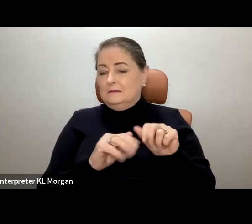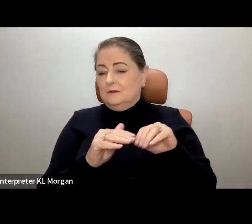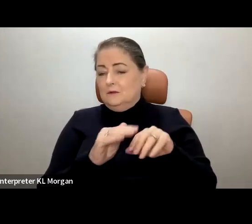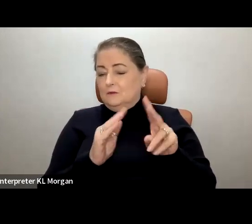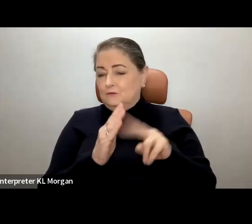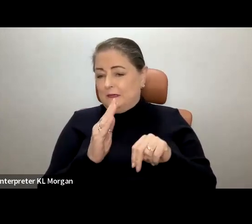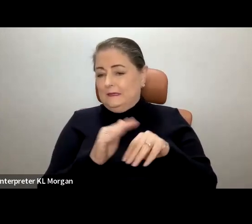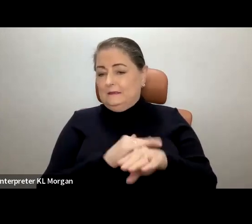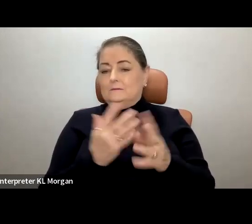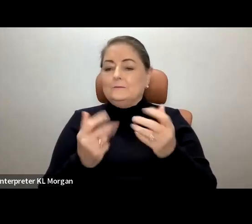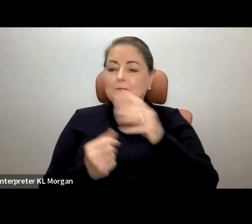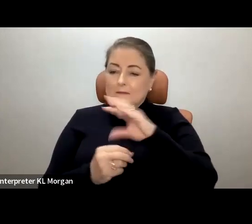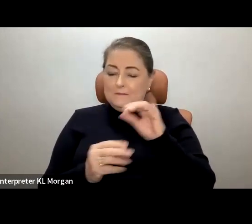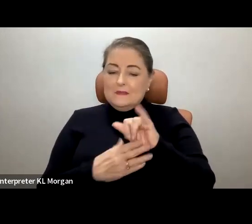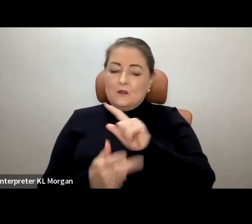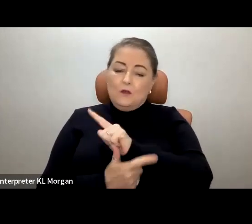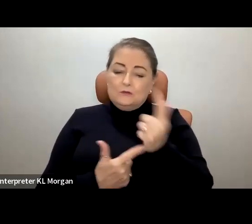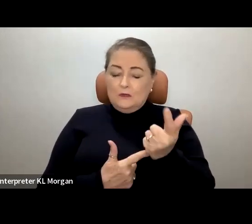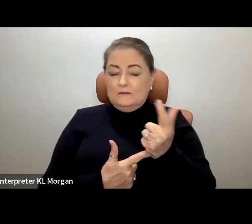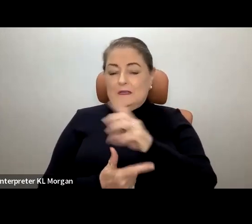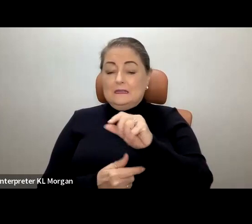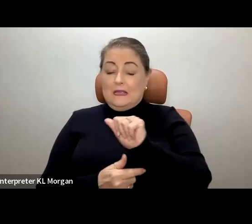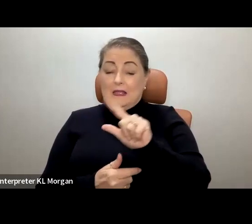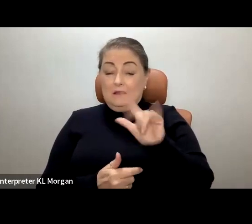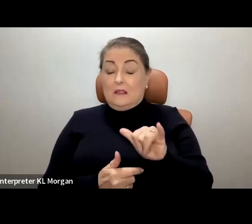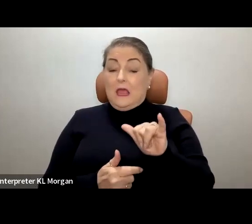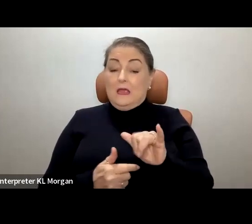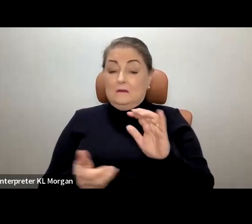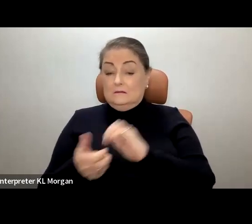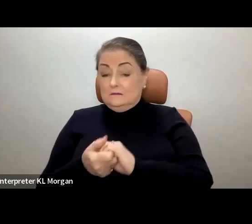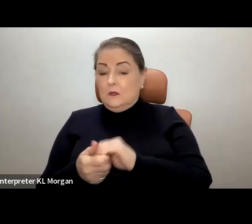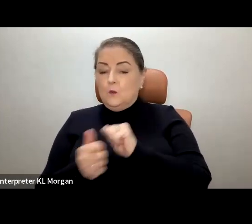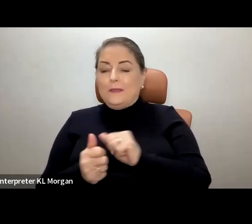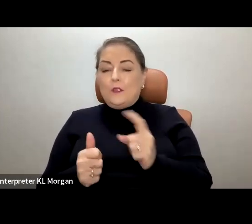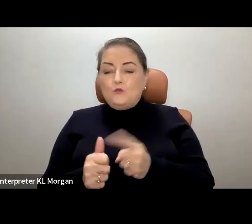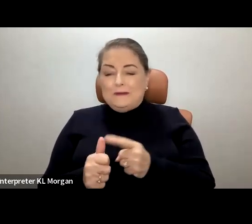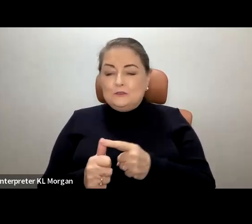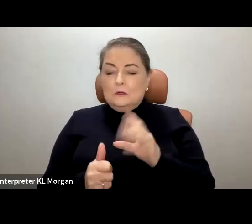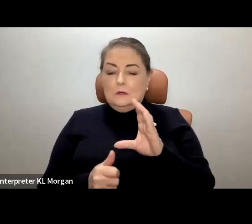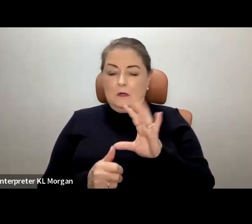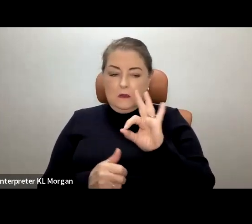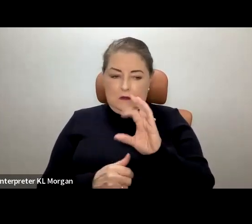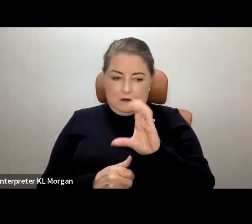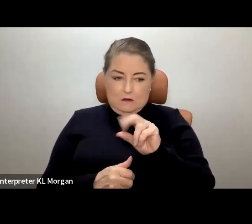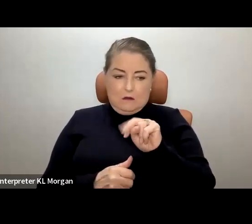that the alternative options and ili only really work well with original content. Yes, I've heard this before to Holly.